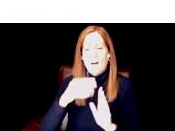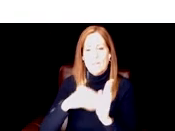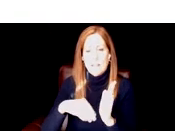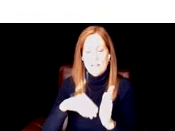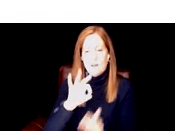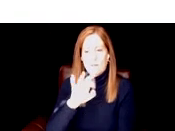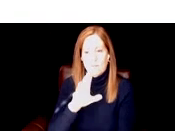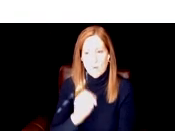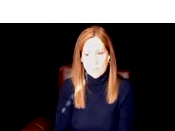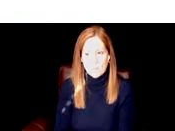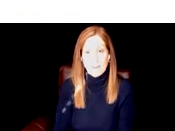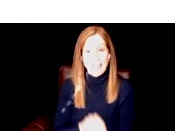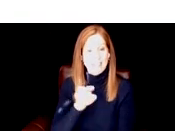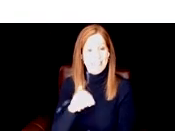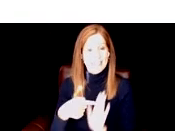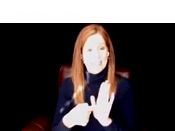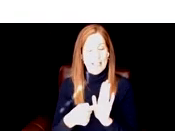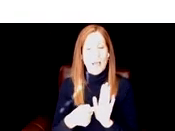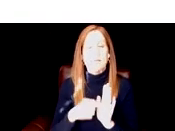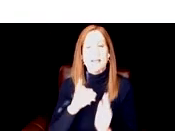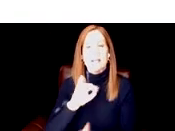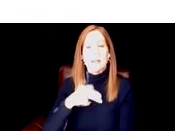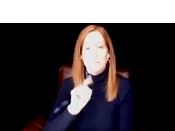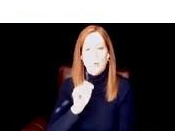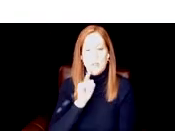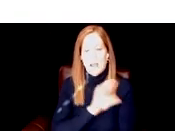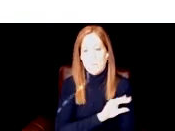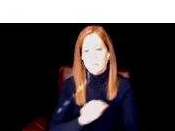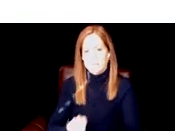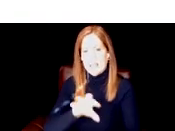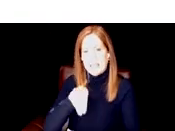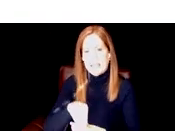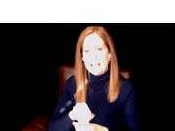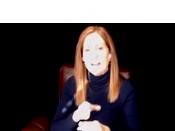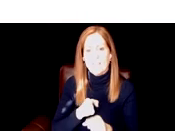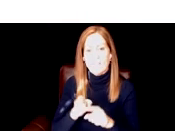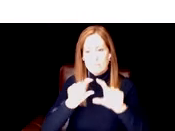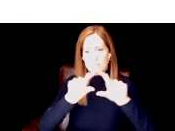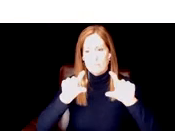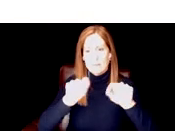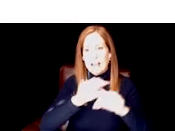In this example, the input tags are embedded within the fieldset tag and includes a legend tag